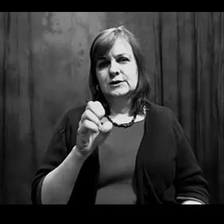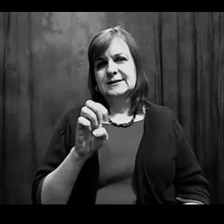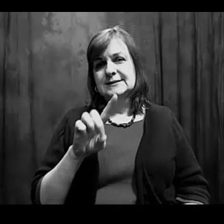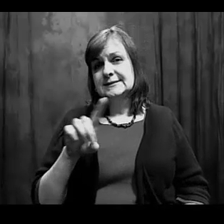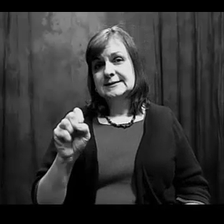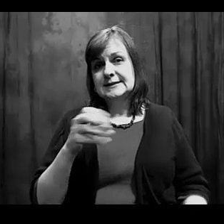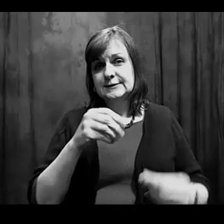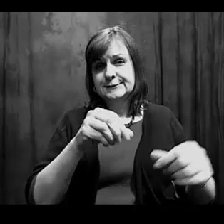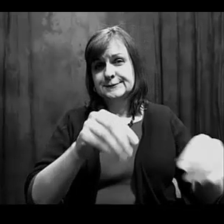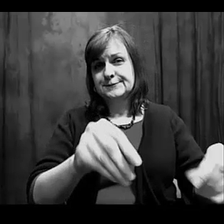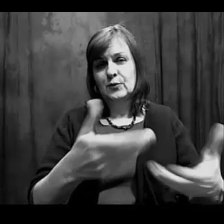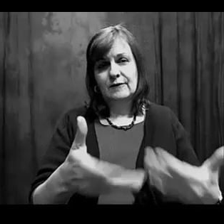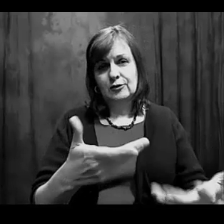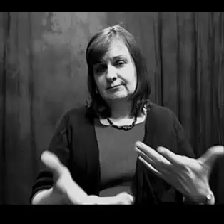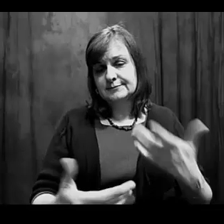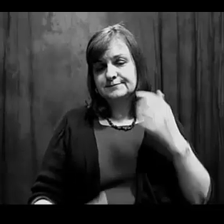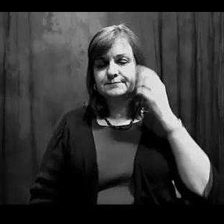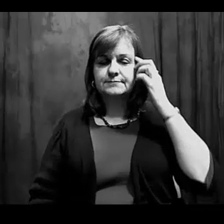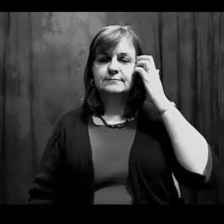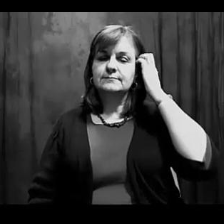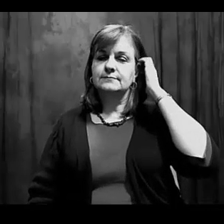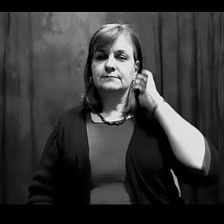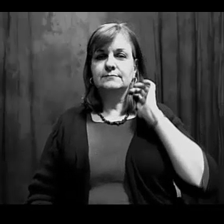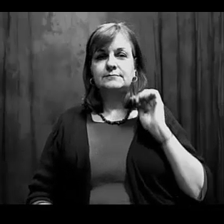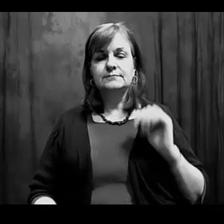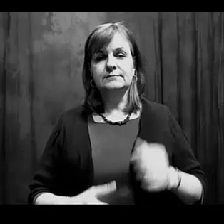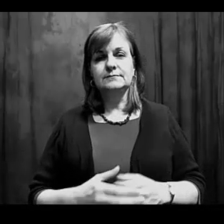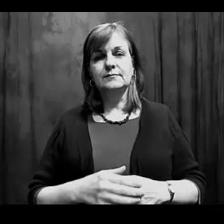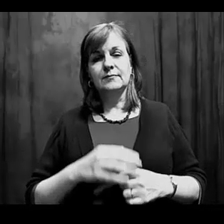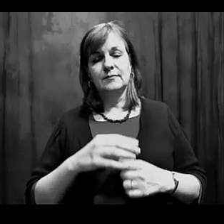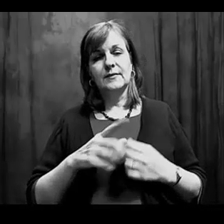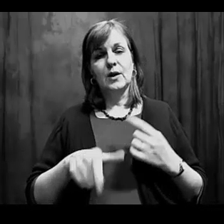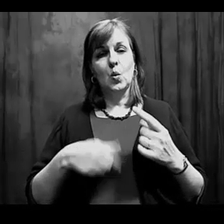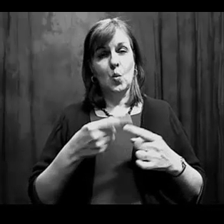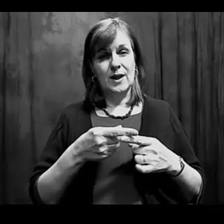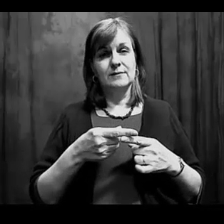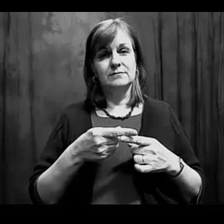big beak means that you can eat harder things right??